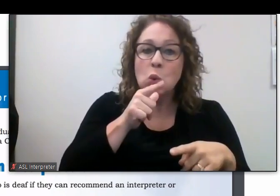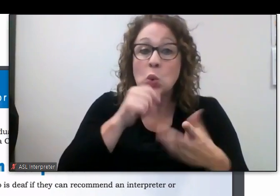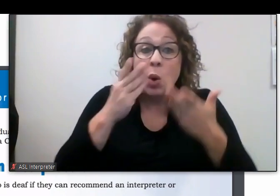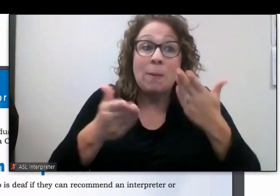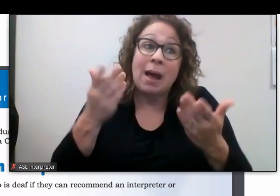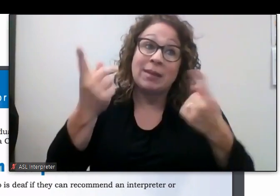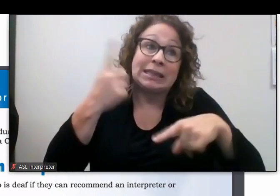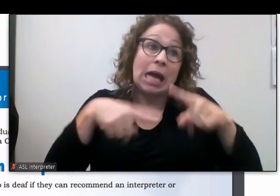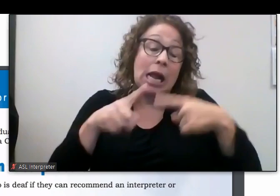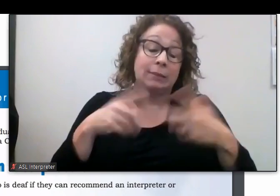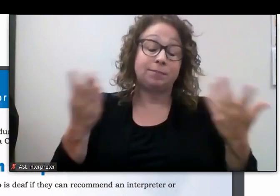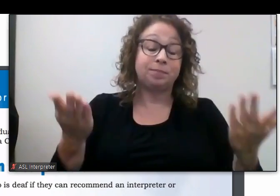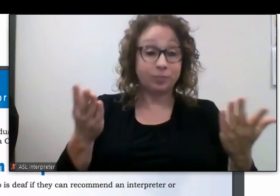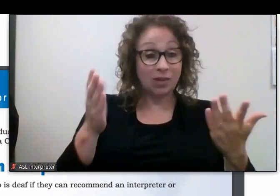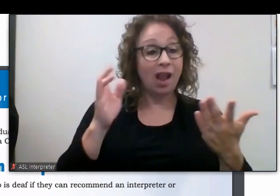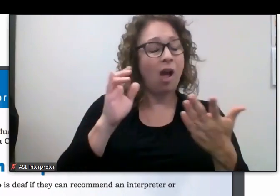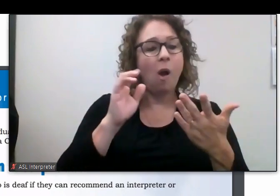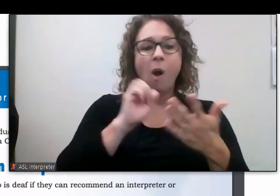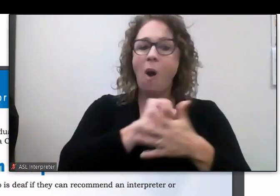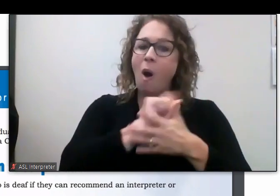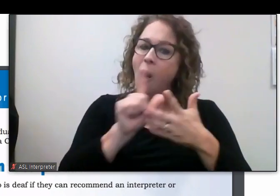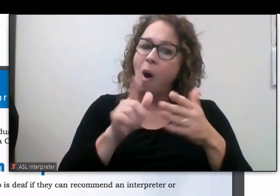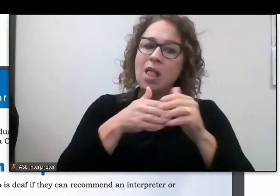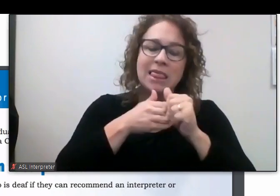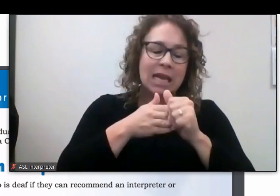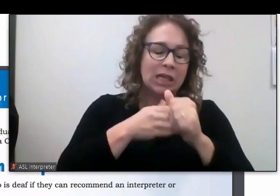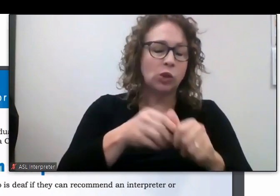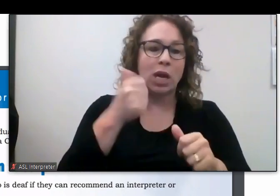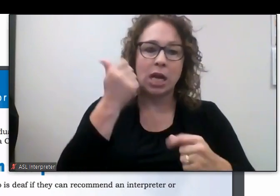and that also leads to another consideration: